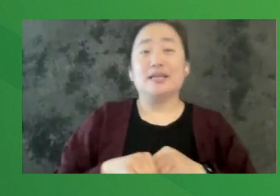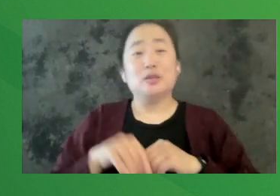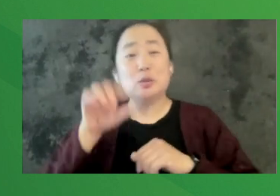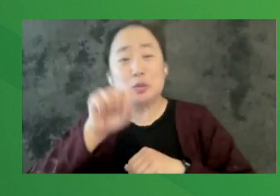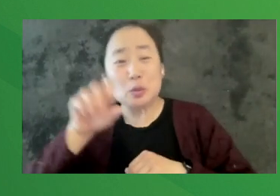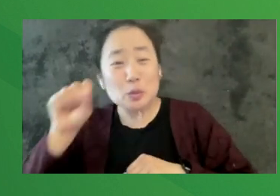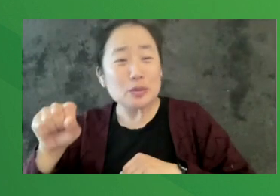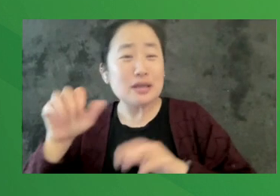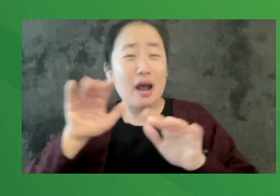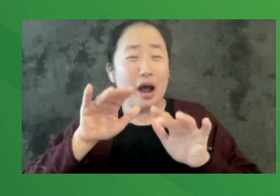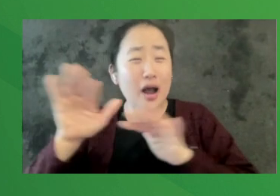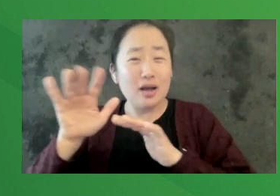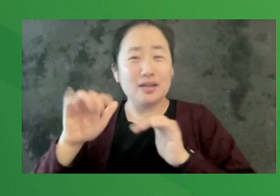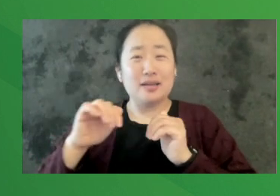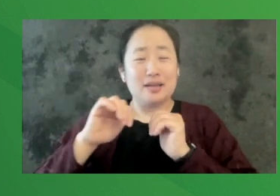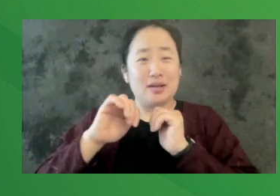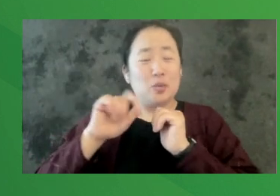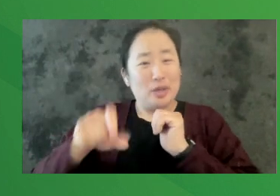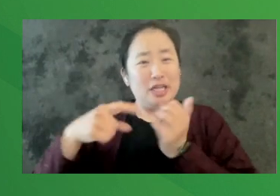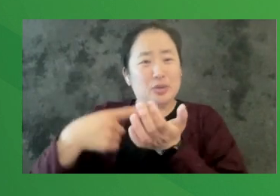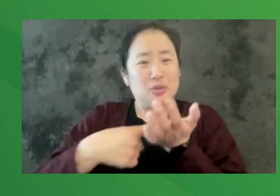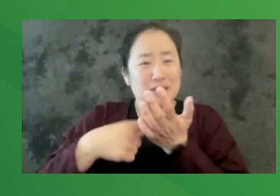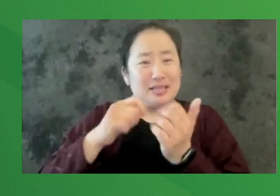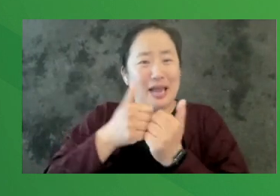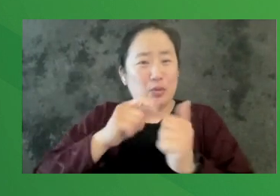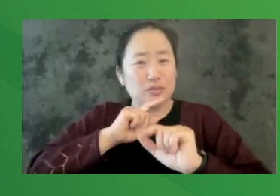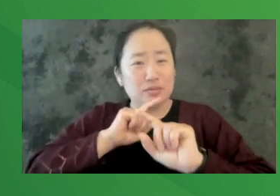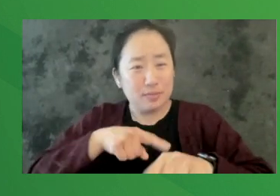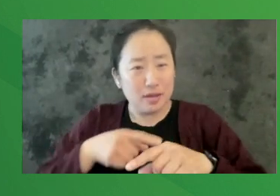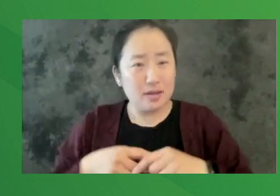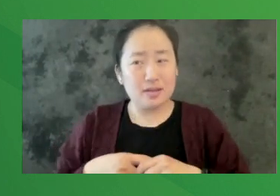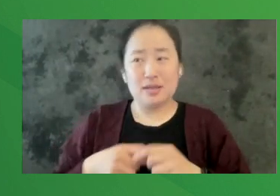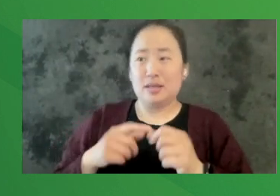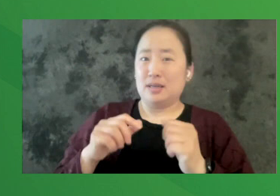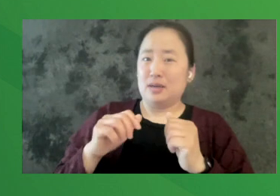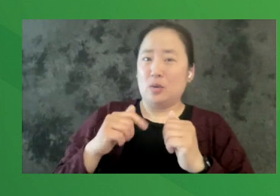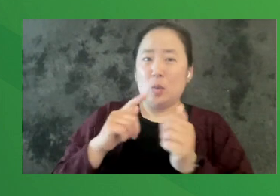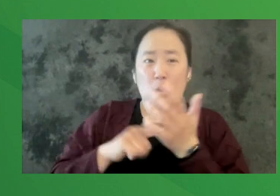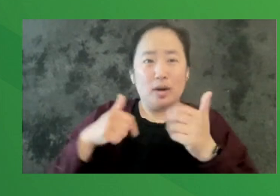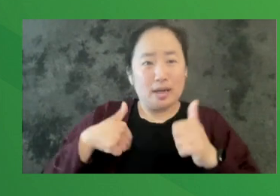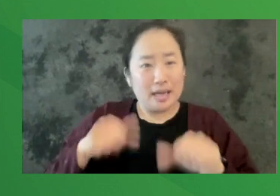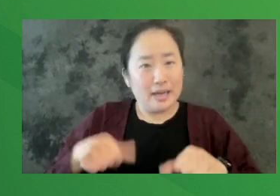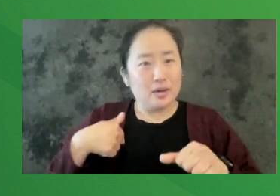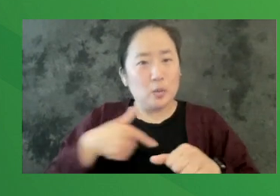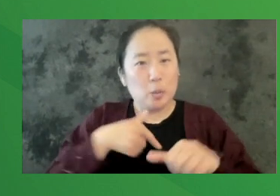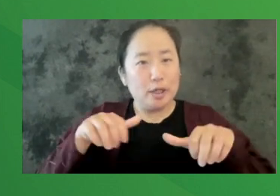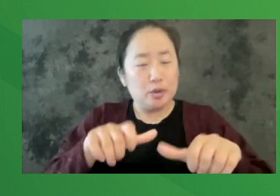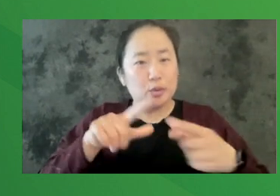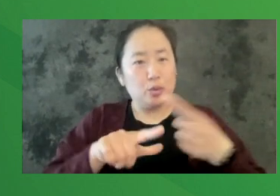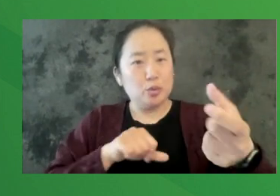how we respond and what more we can do to help support educators who are really in the trenches